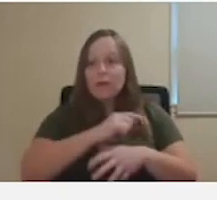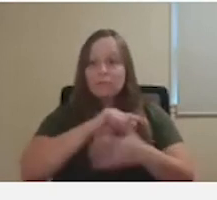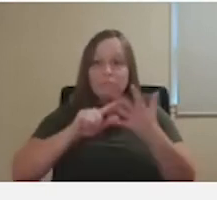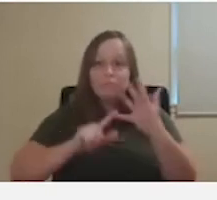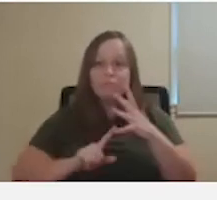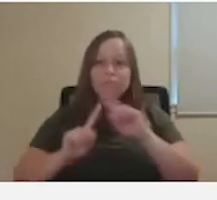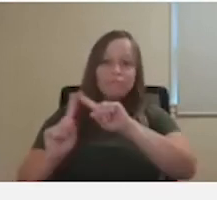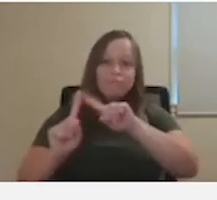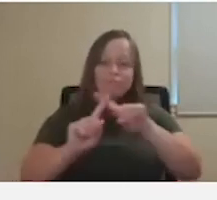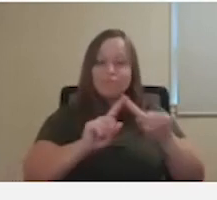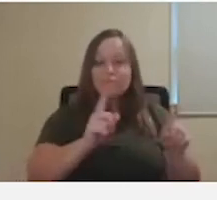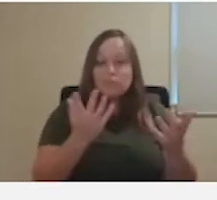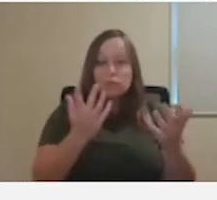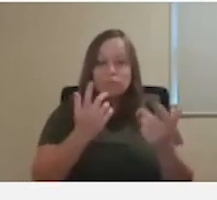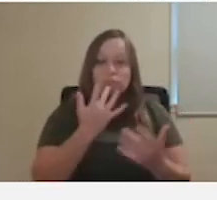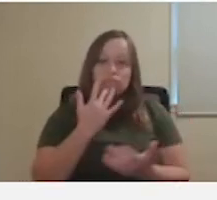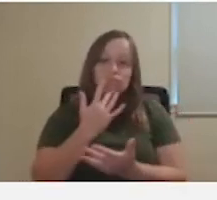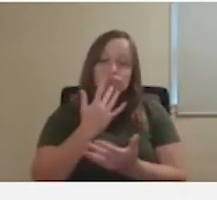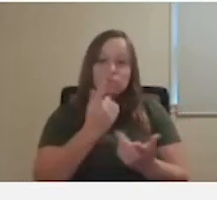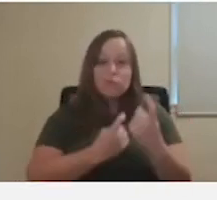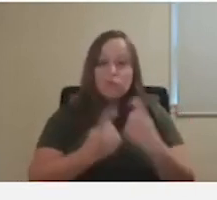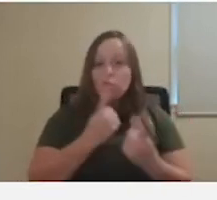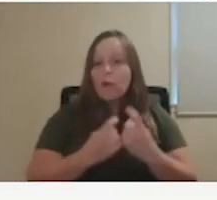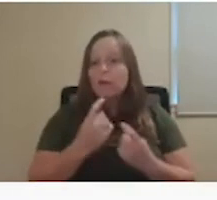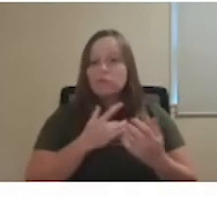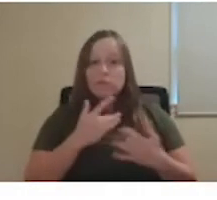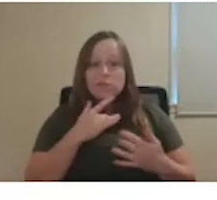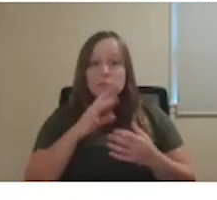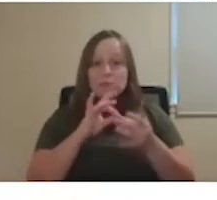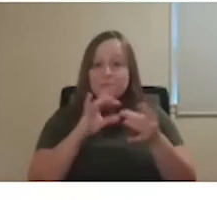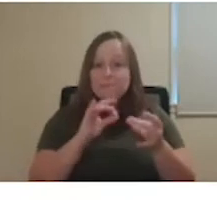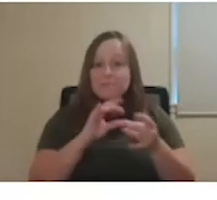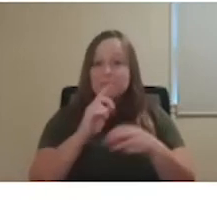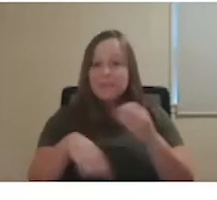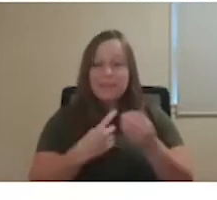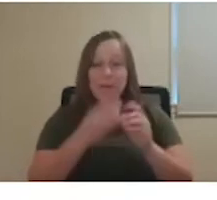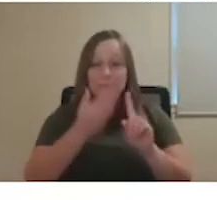So if you have any questions about any of the ways